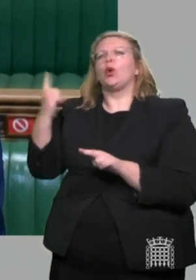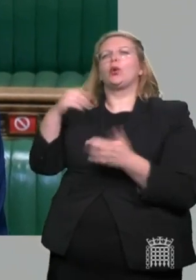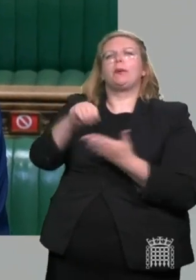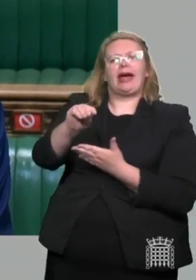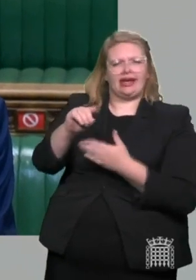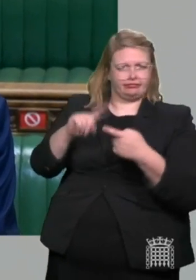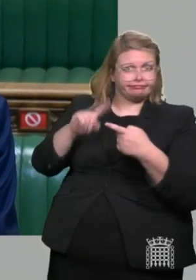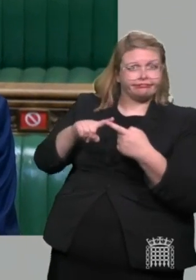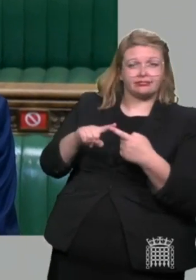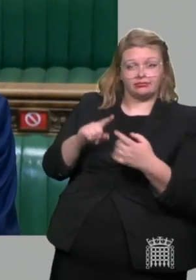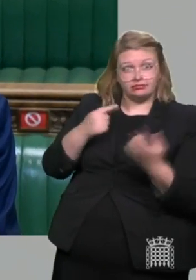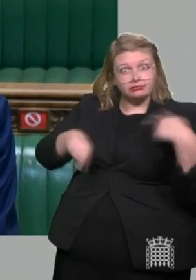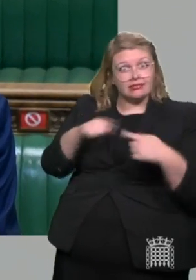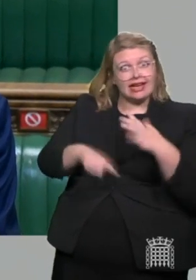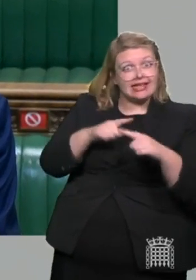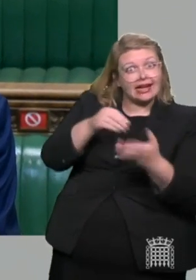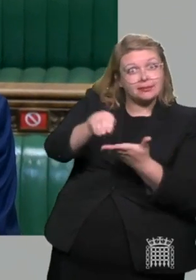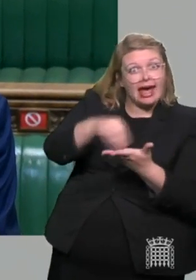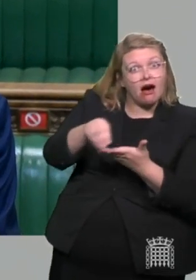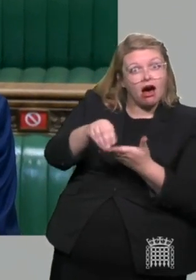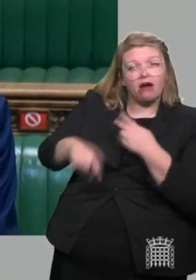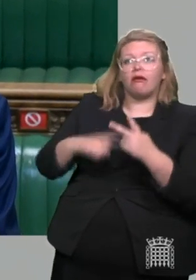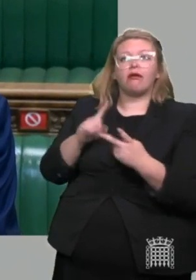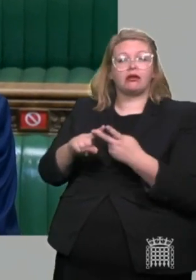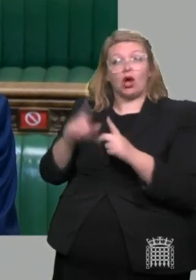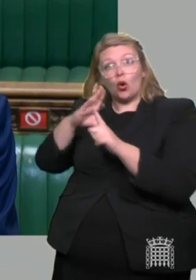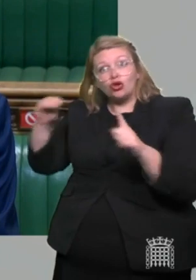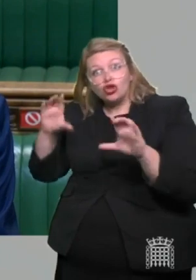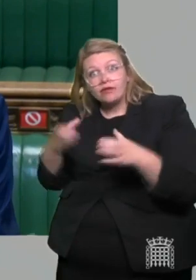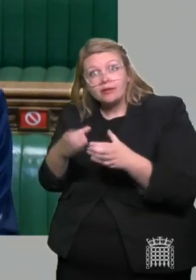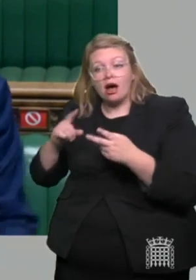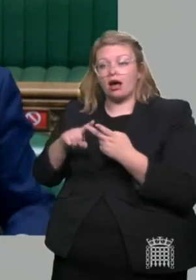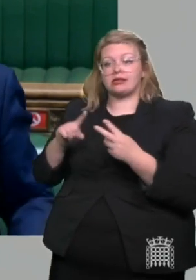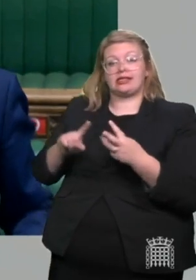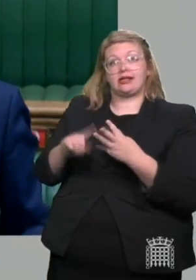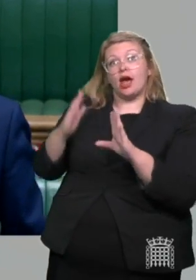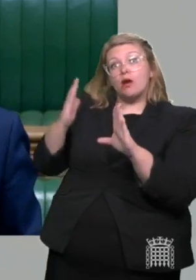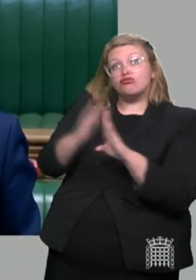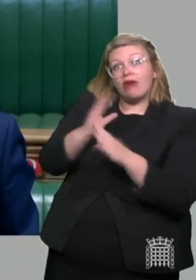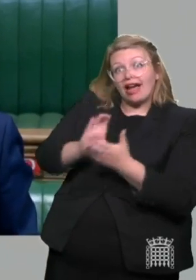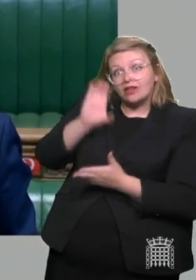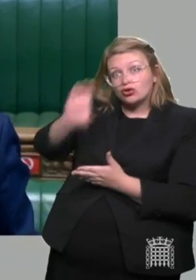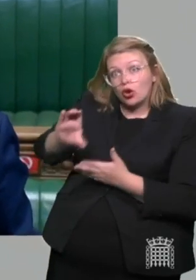party, or it was a private donor, or it was the Prime Minister. I am making it easy for the Prime